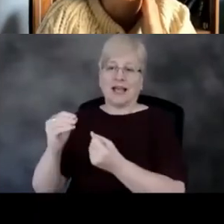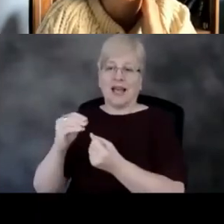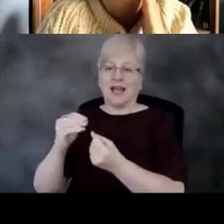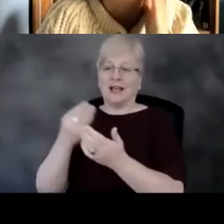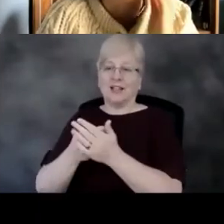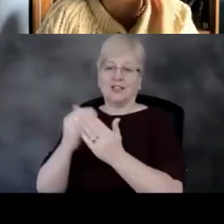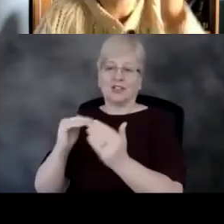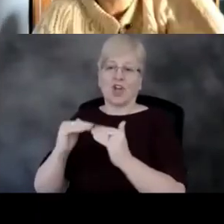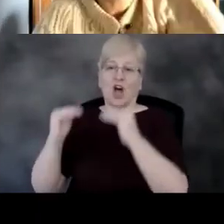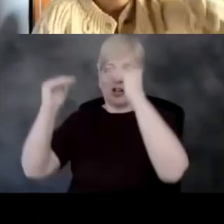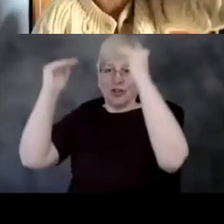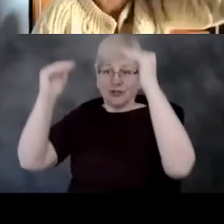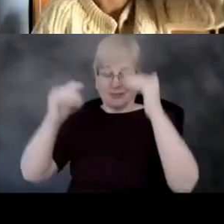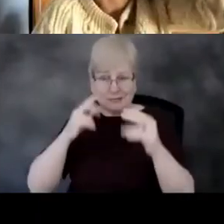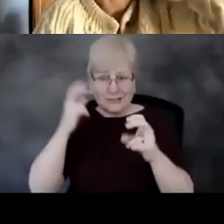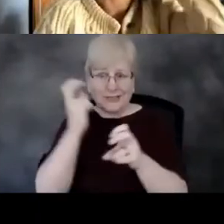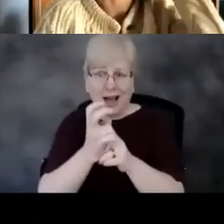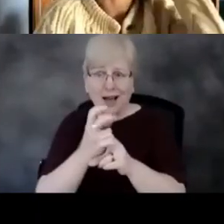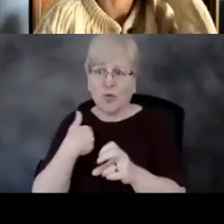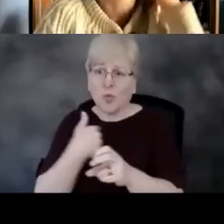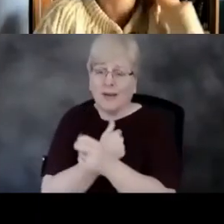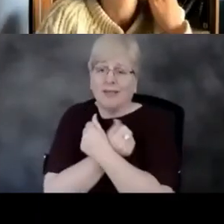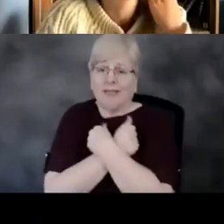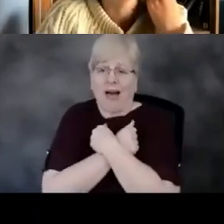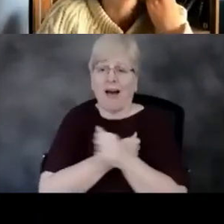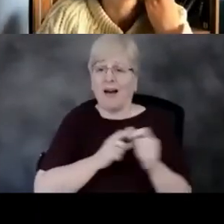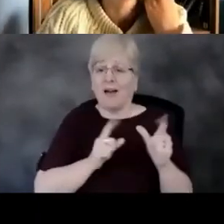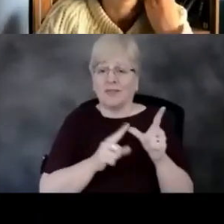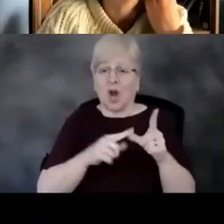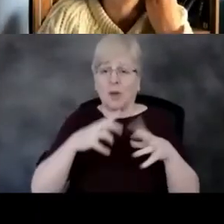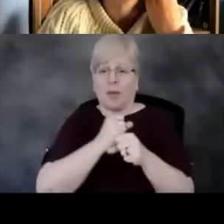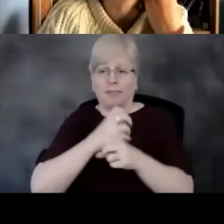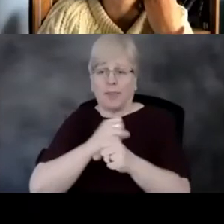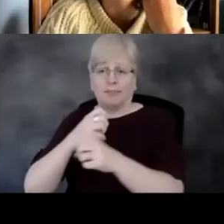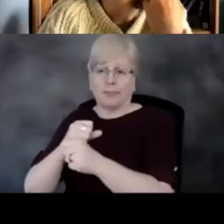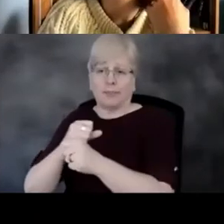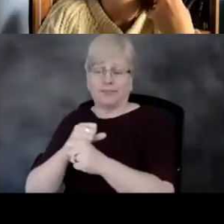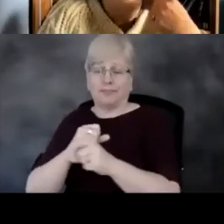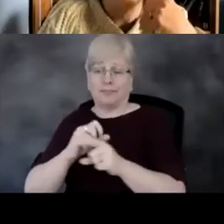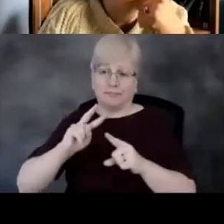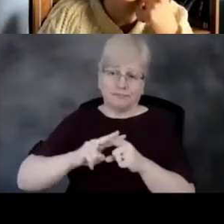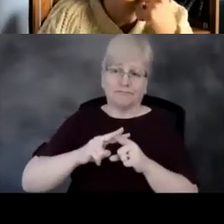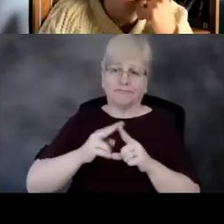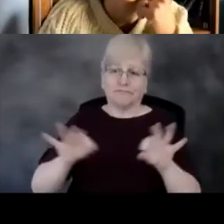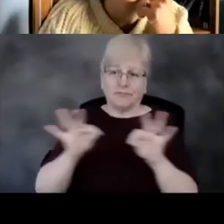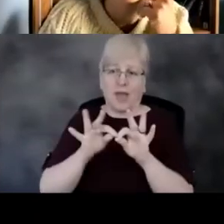17:33:01 in particular. We love our terms, but it is really crucial for making your presentation